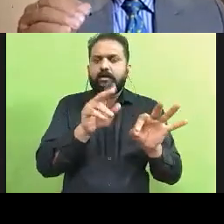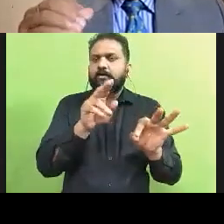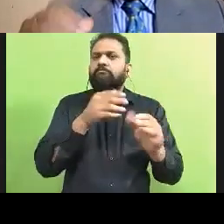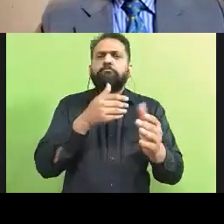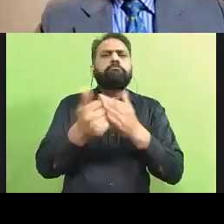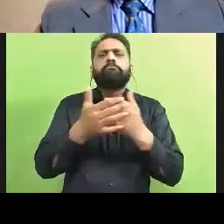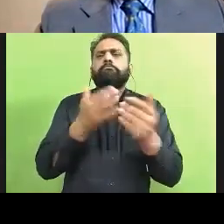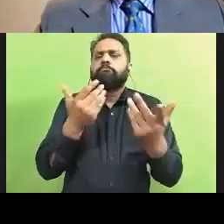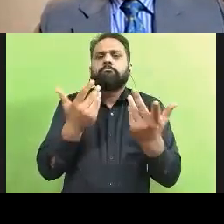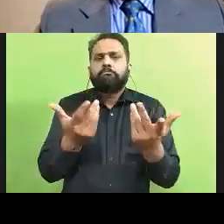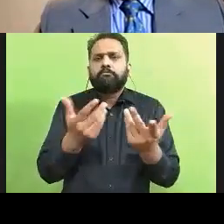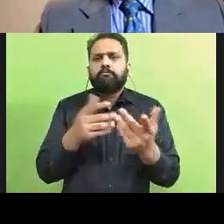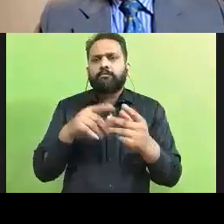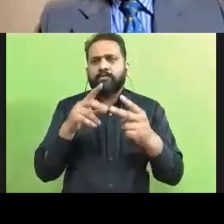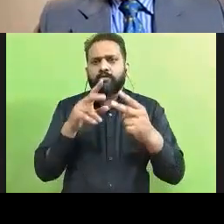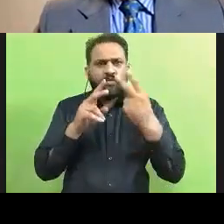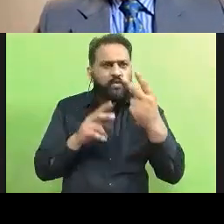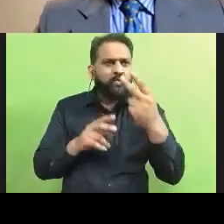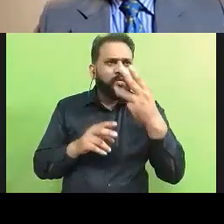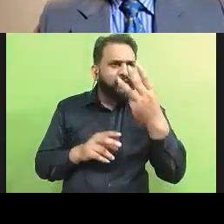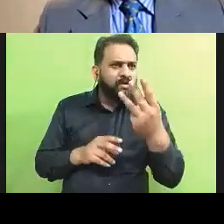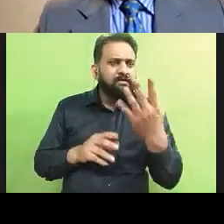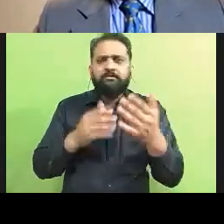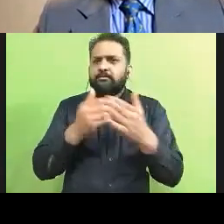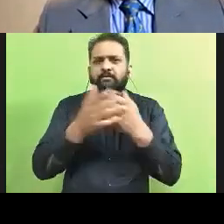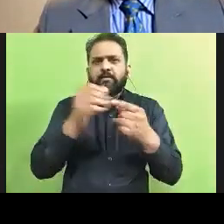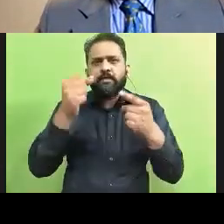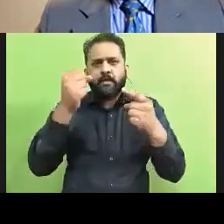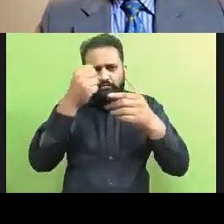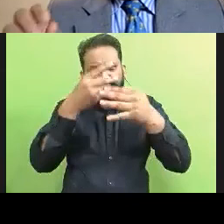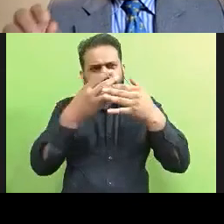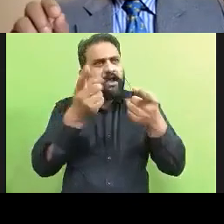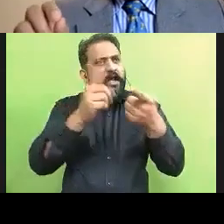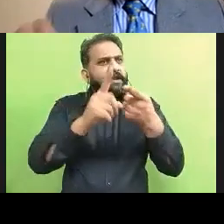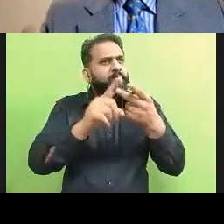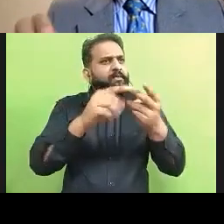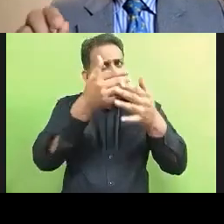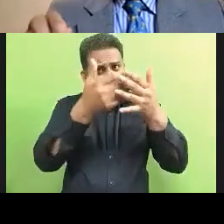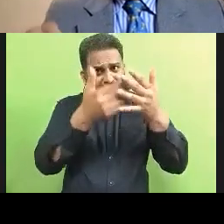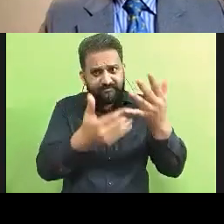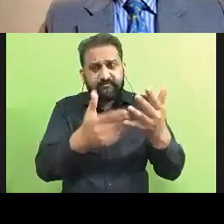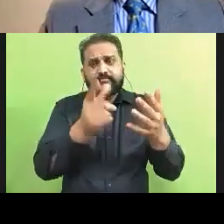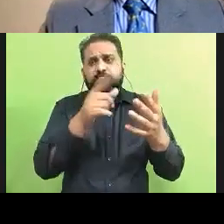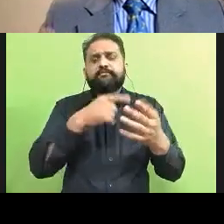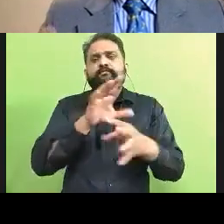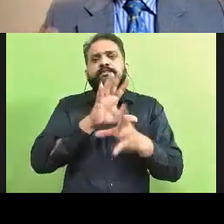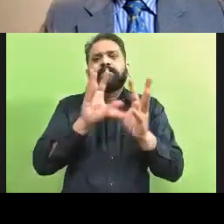two things three things whatever number of events happen you just use bullet point and